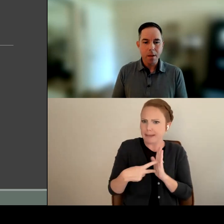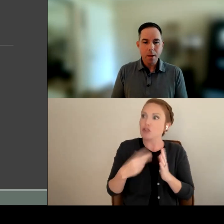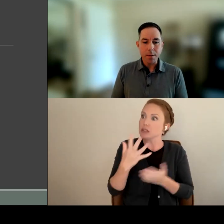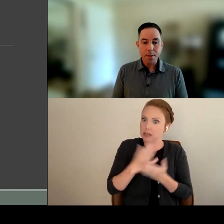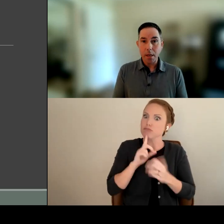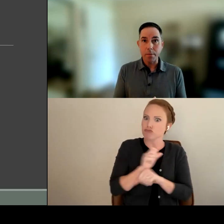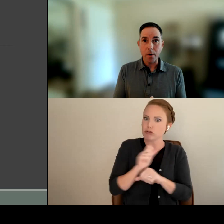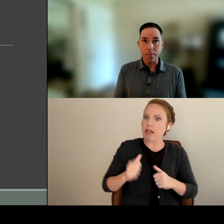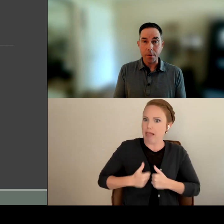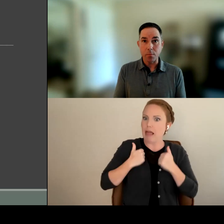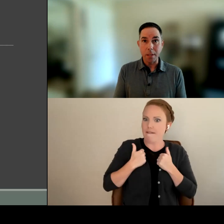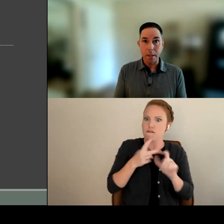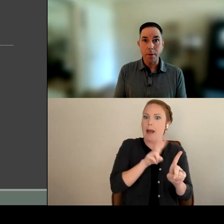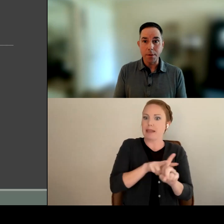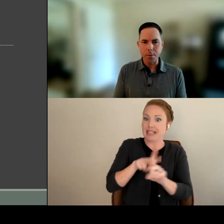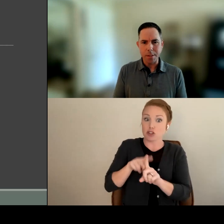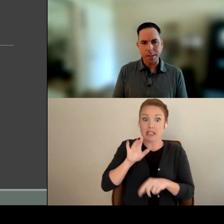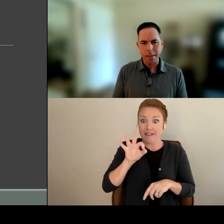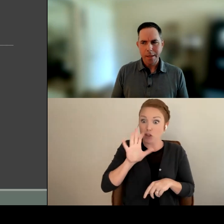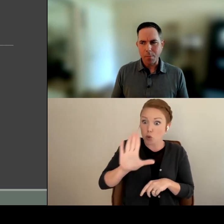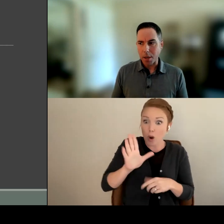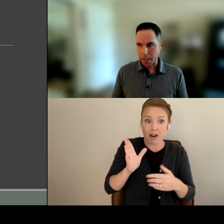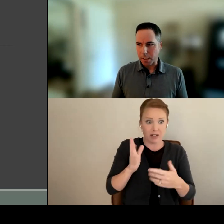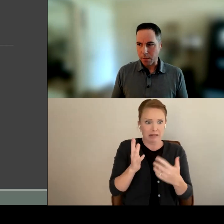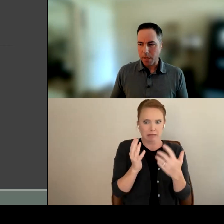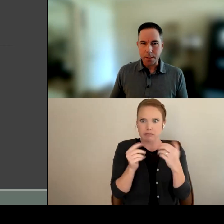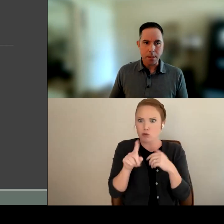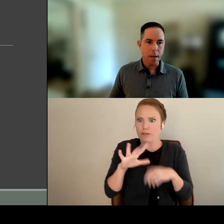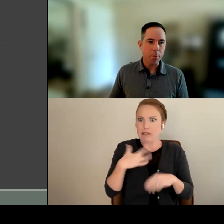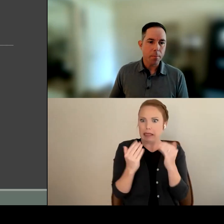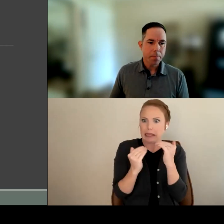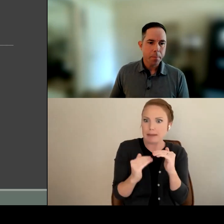of the scale of your effort is really limited to a project, as an example.